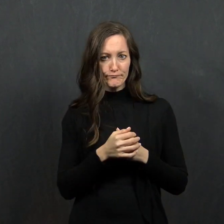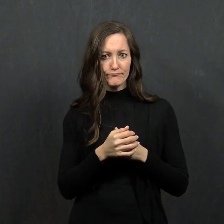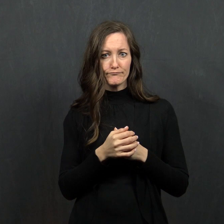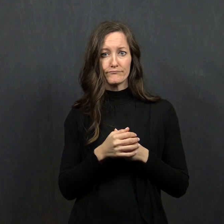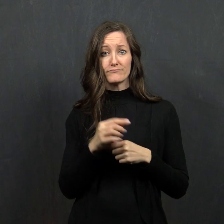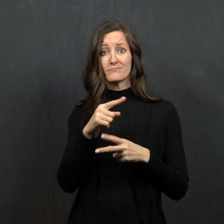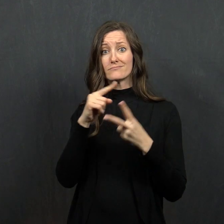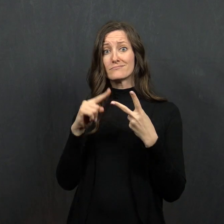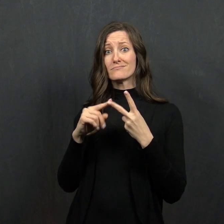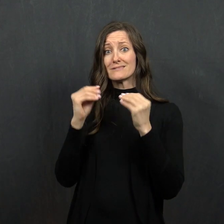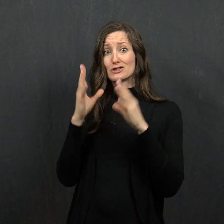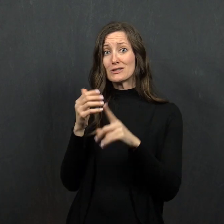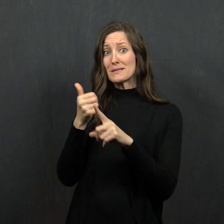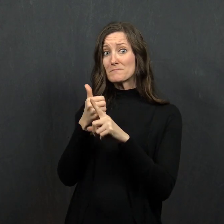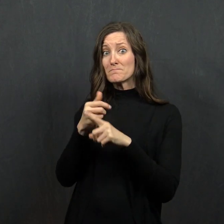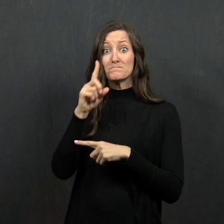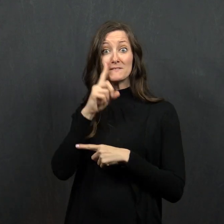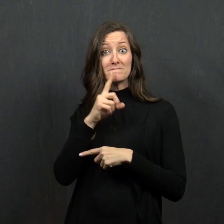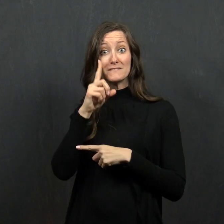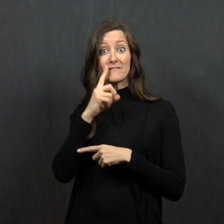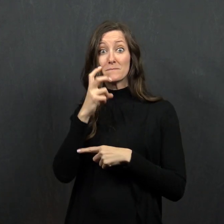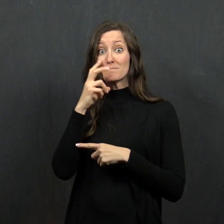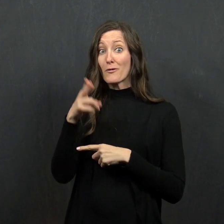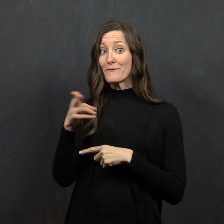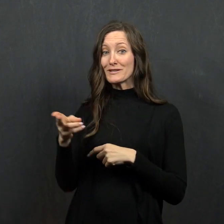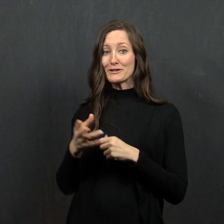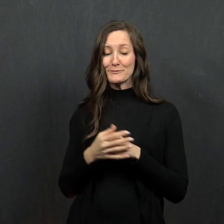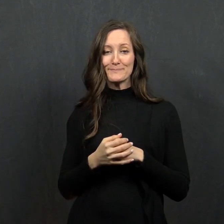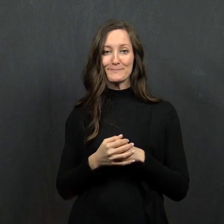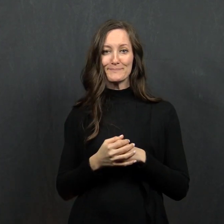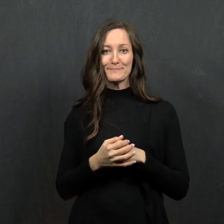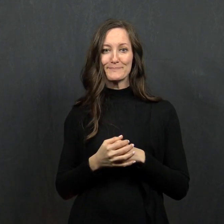and representation of teachers who are deaf, deafblind, or hard of hearing.